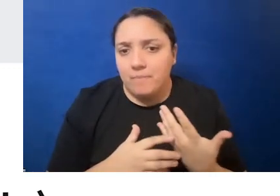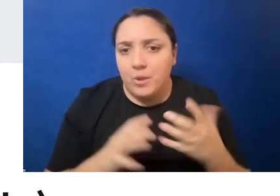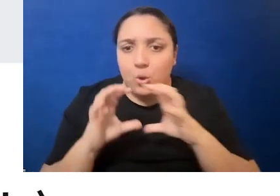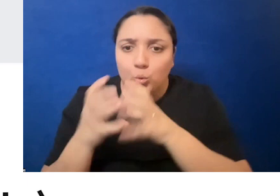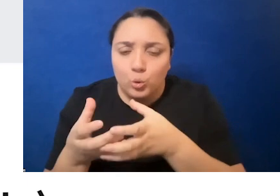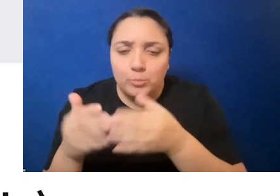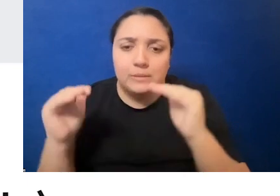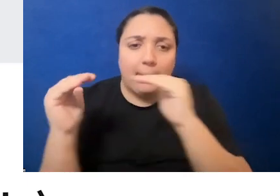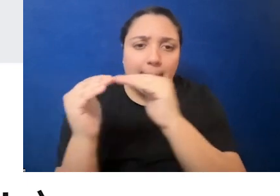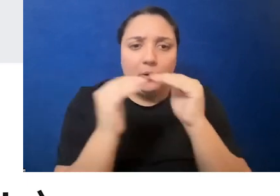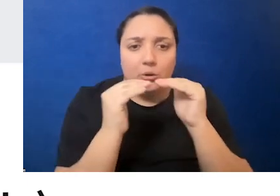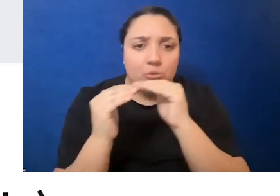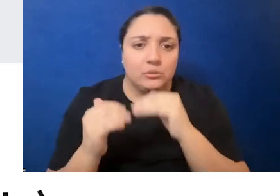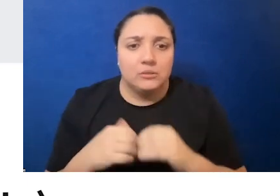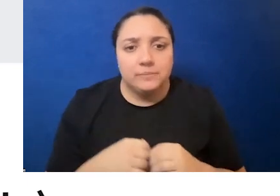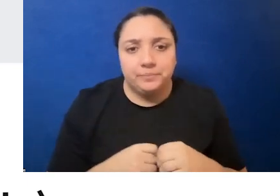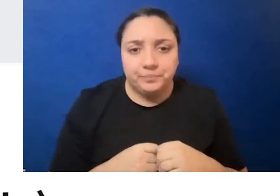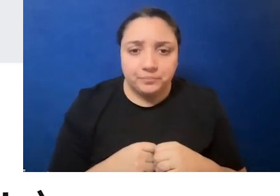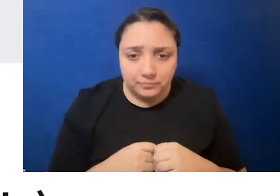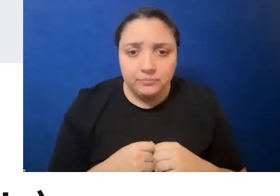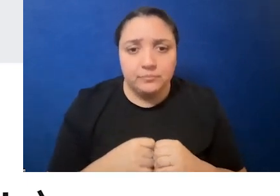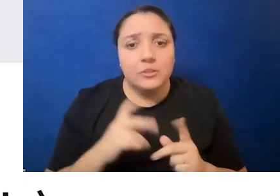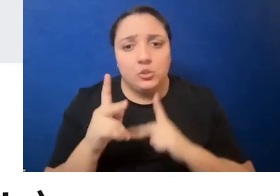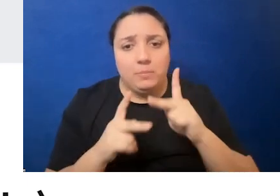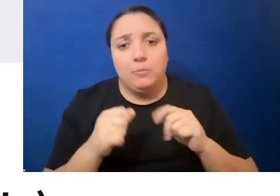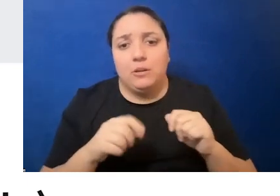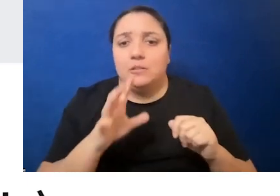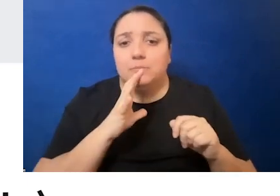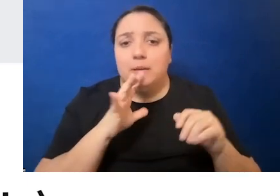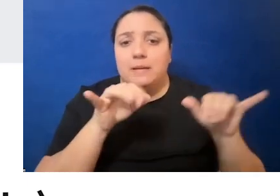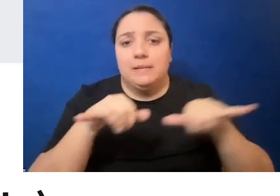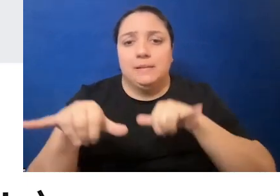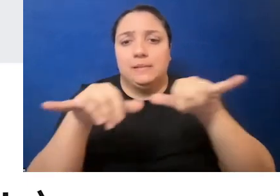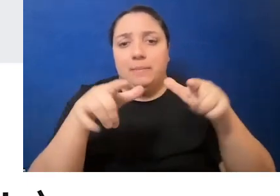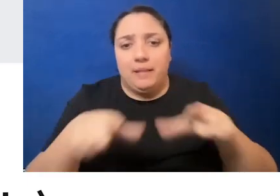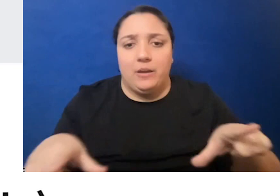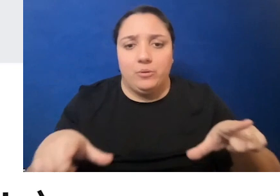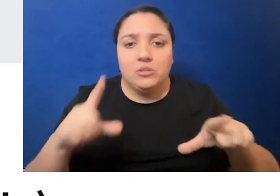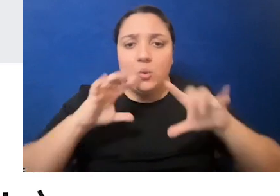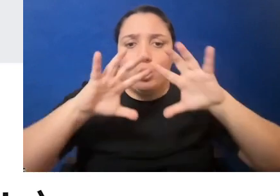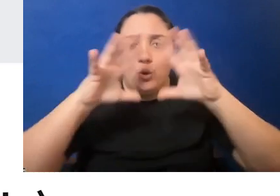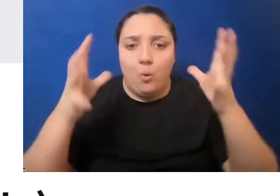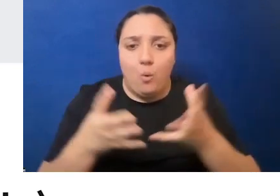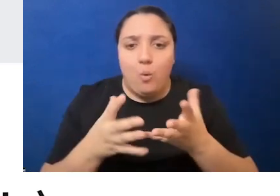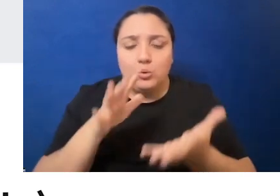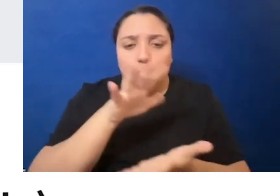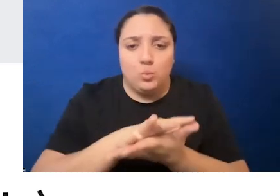IMPORTANT TO GET THE SUPPORT OF THE PEOPLE IN THE COMMUNITY AND TAKE HOLDERS AND GROUPS OF PEERS SO EVERYBODY AGAIN IS SPEAKING